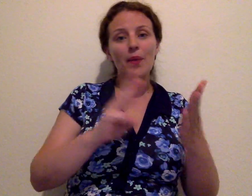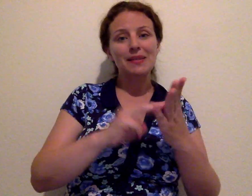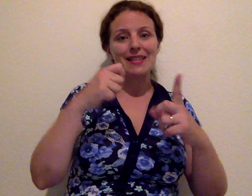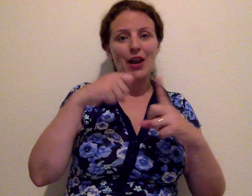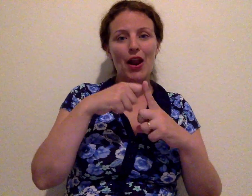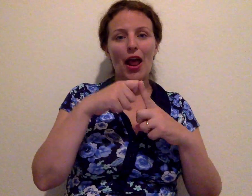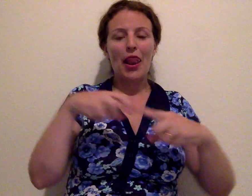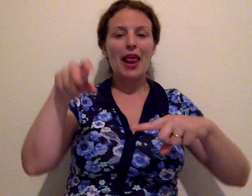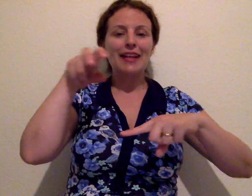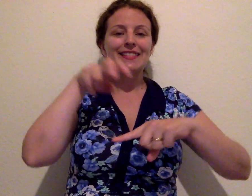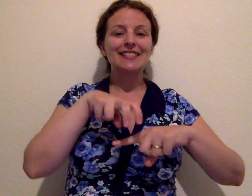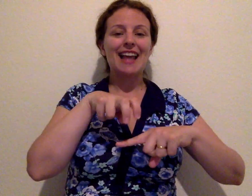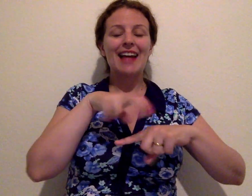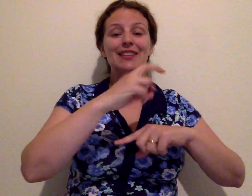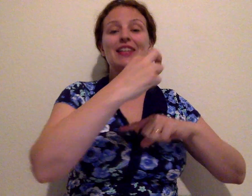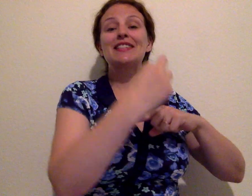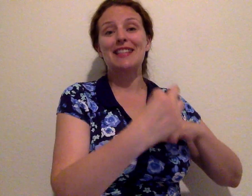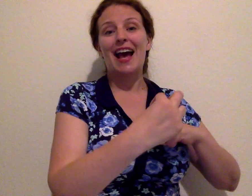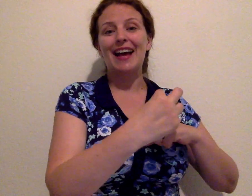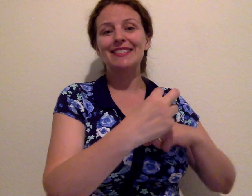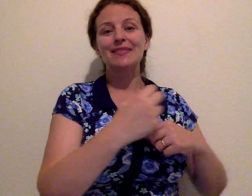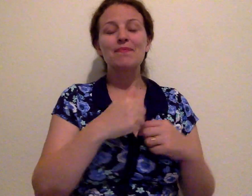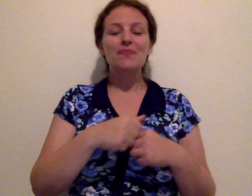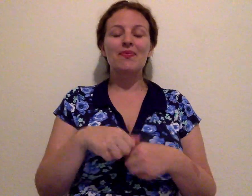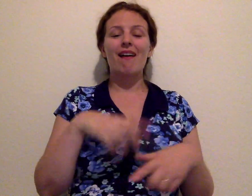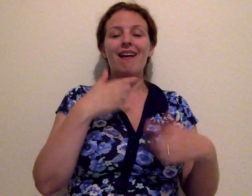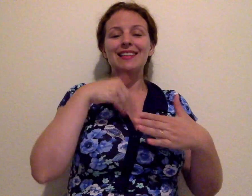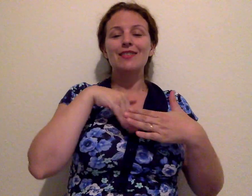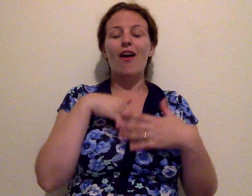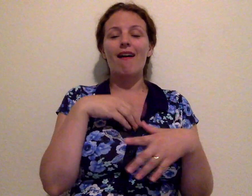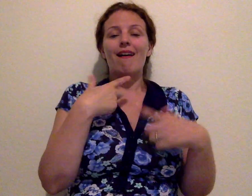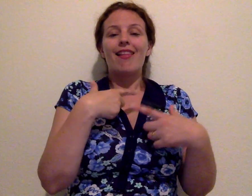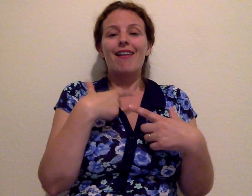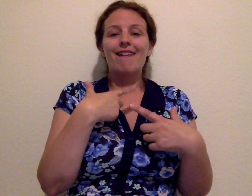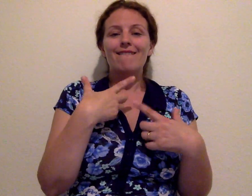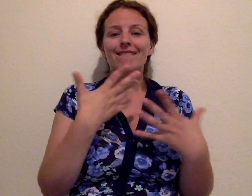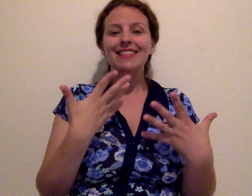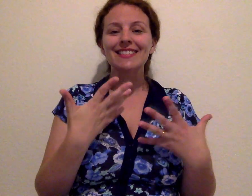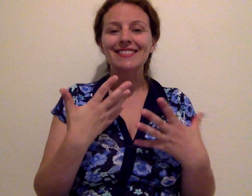Mr Knightley sat laughing inside.